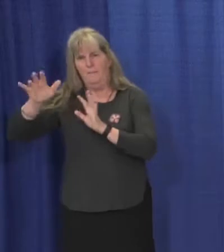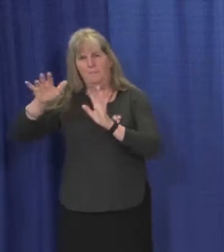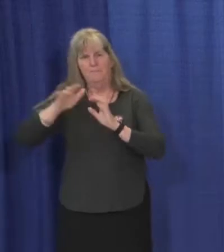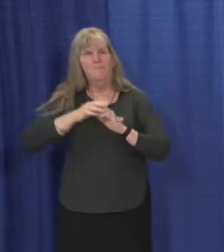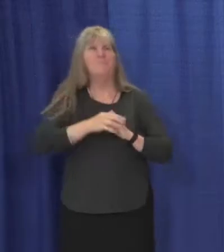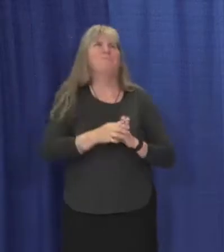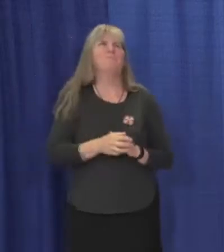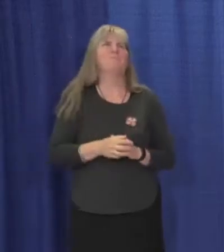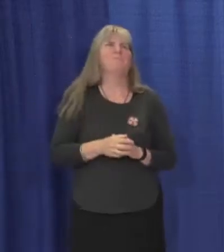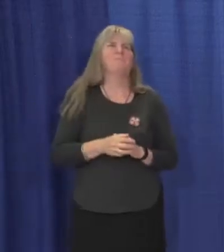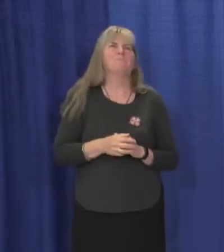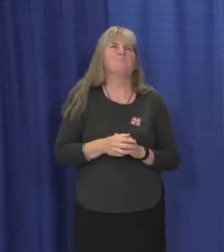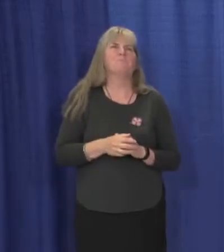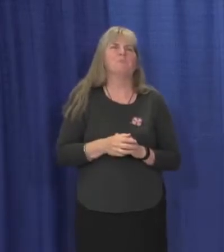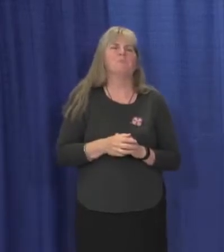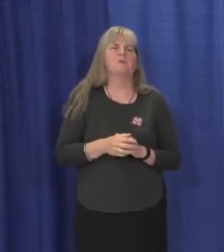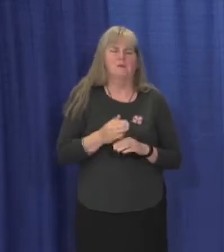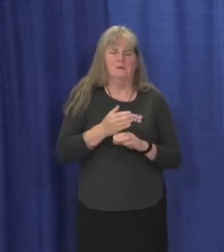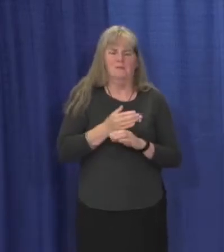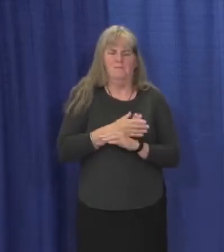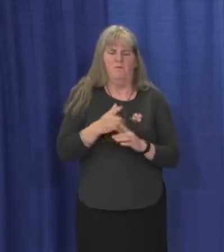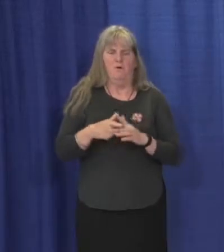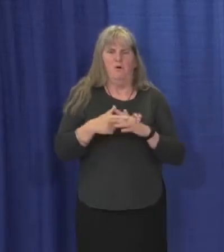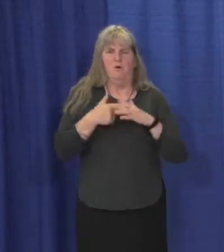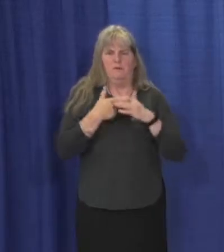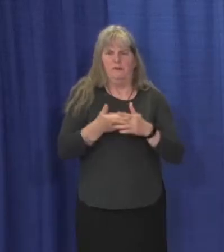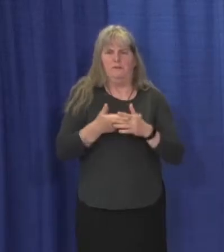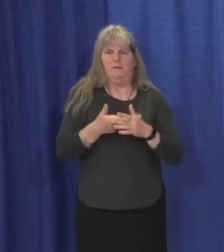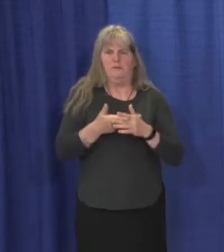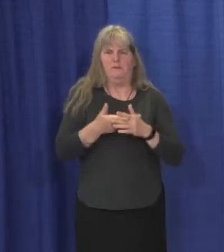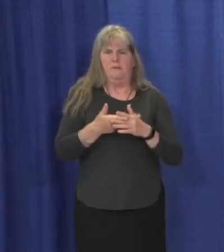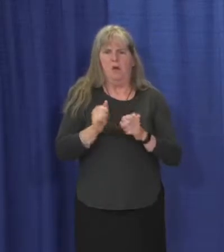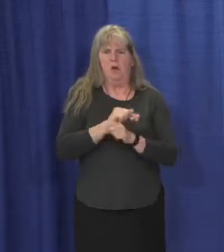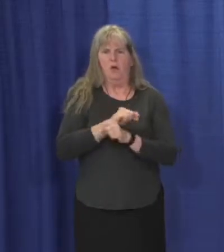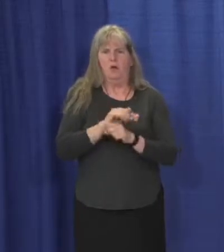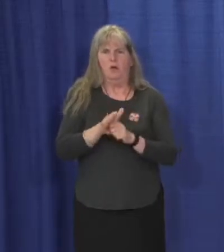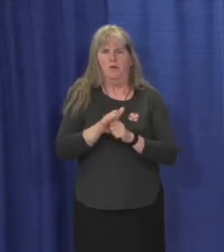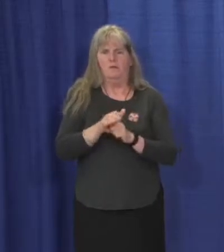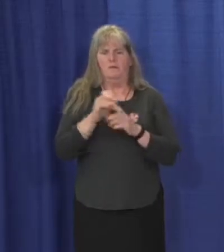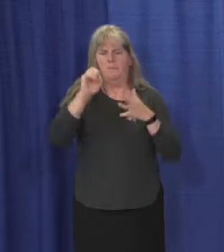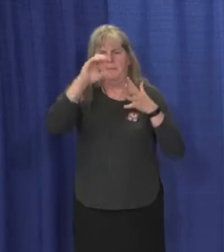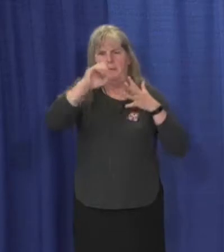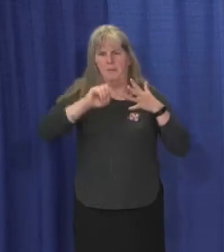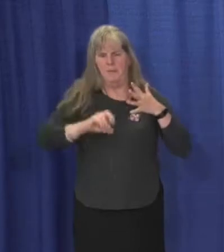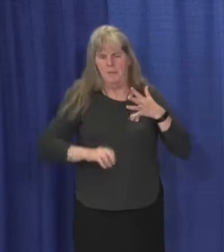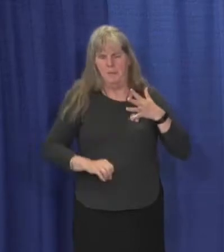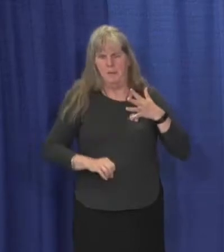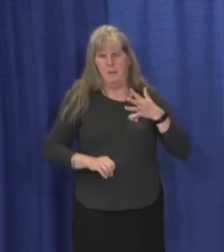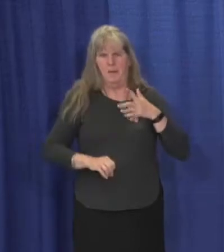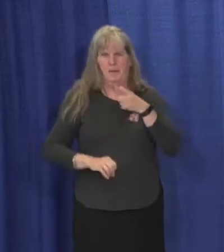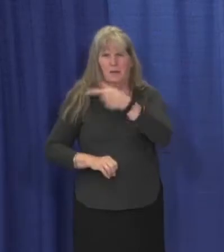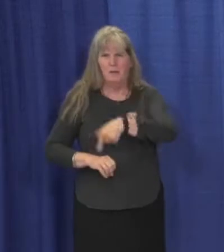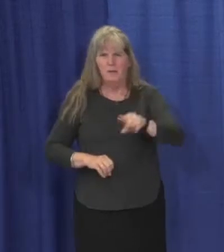to this later. Before I start reviewing our current case status for those